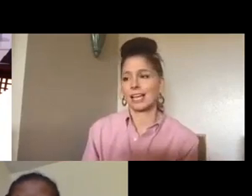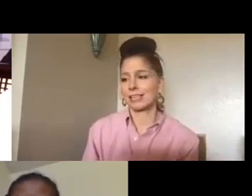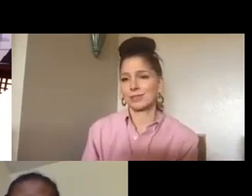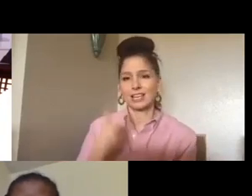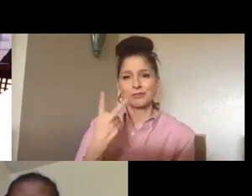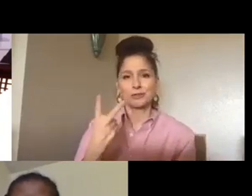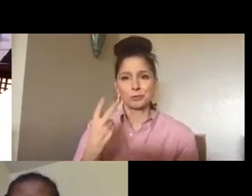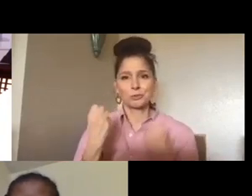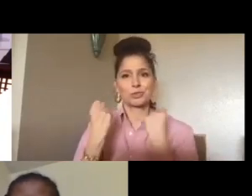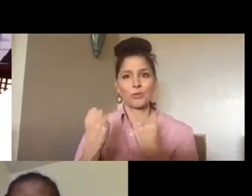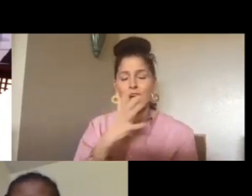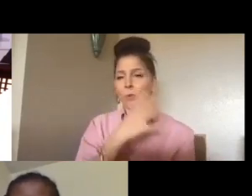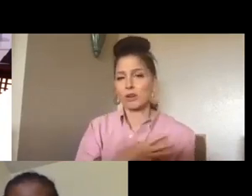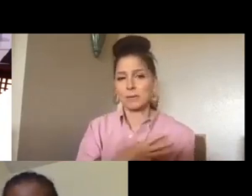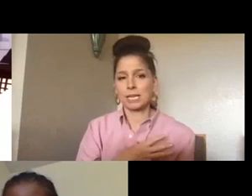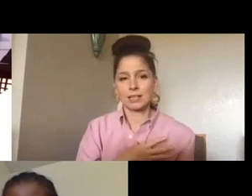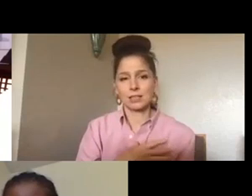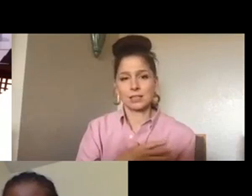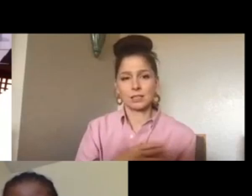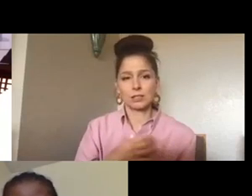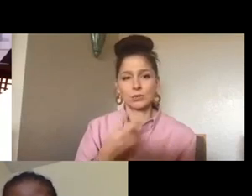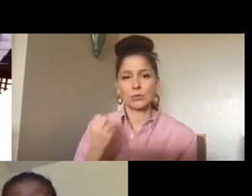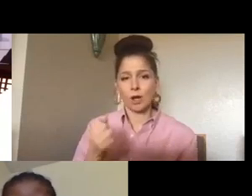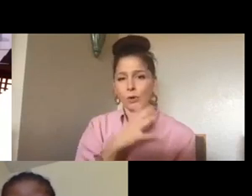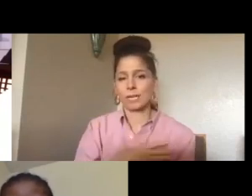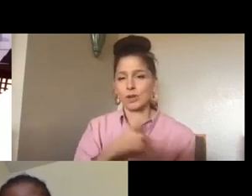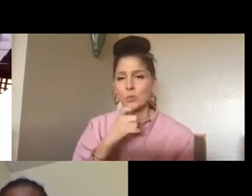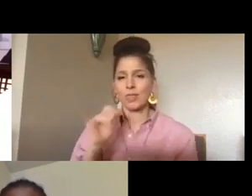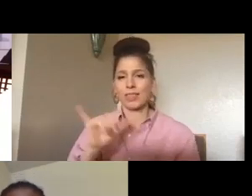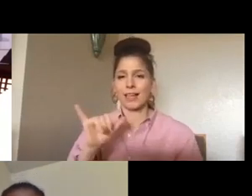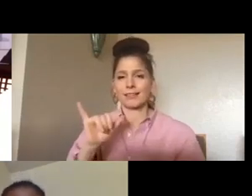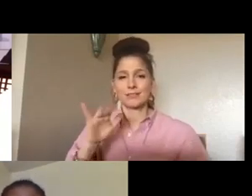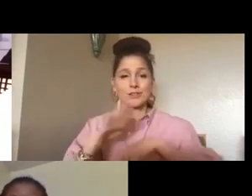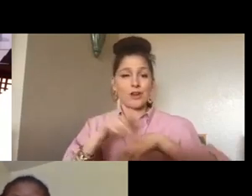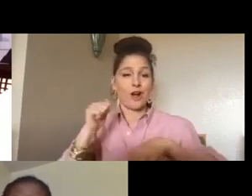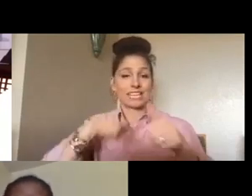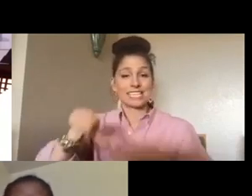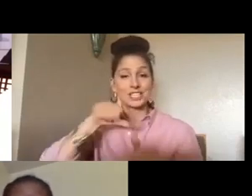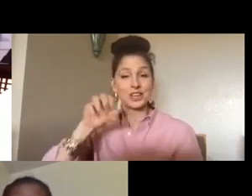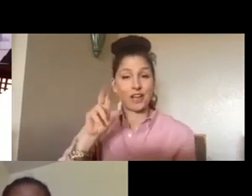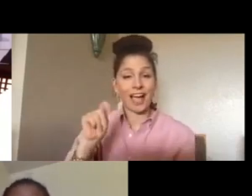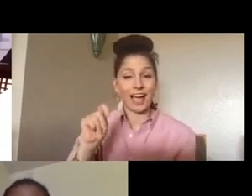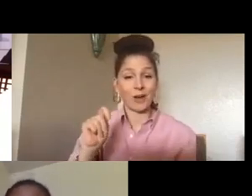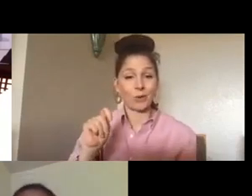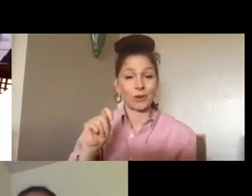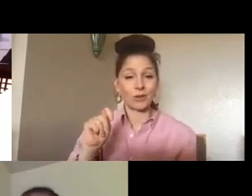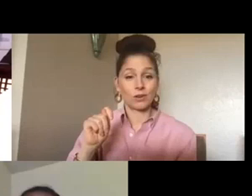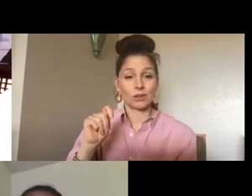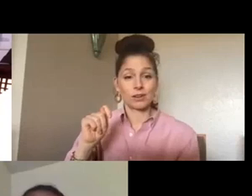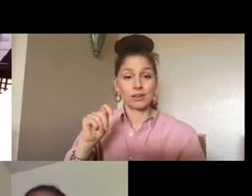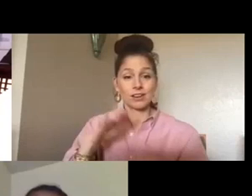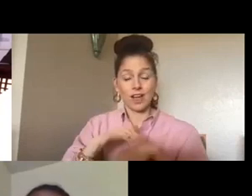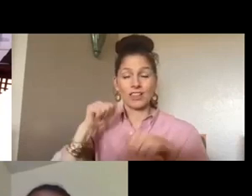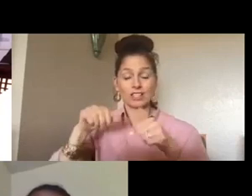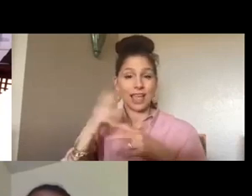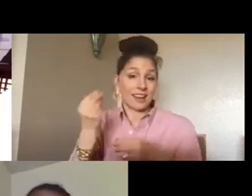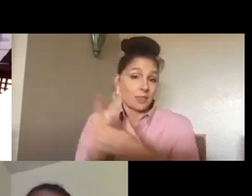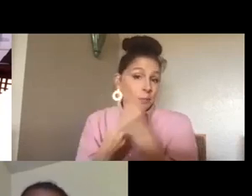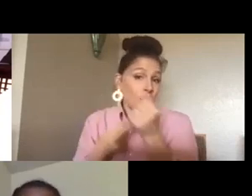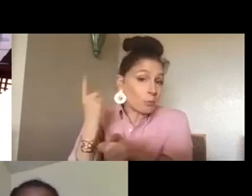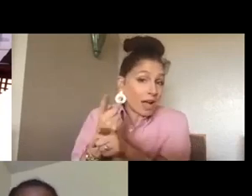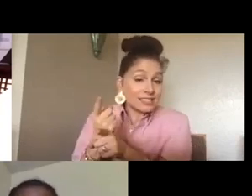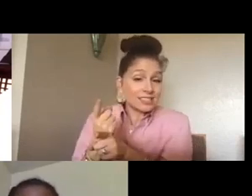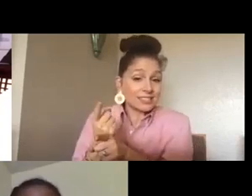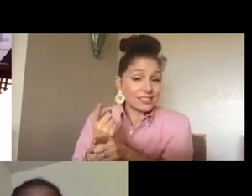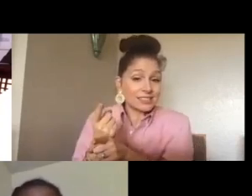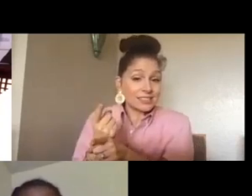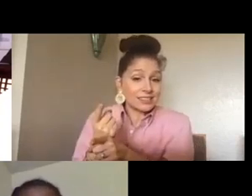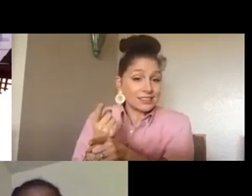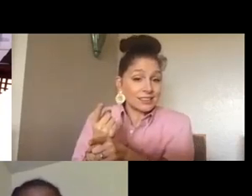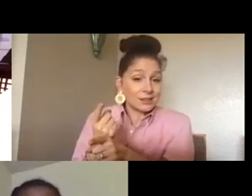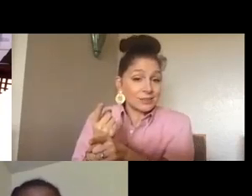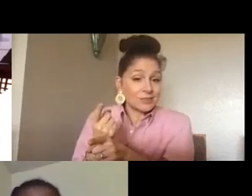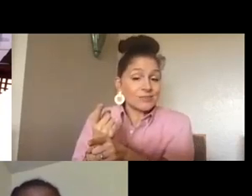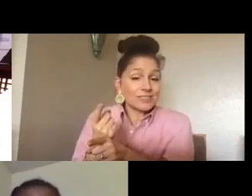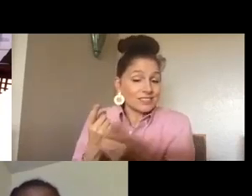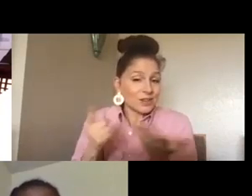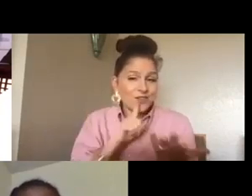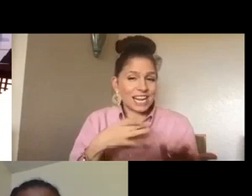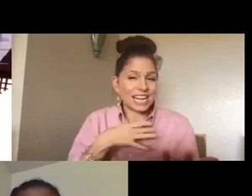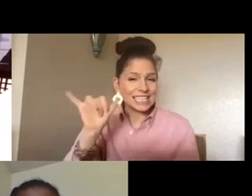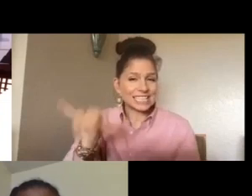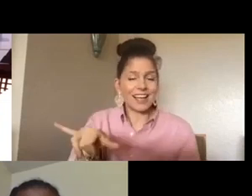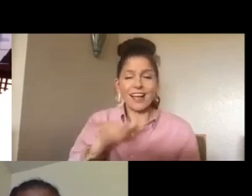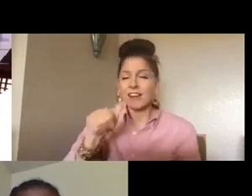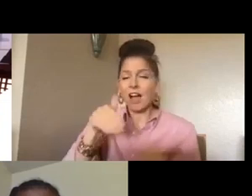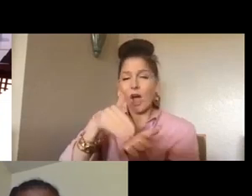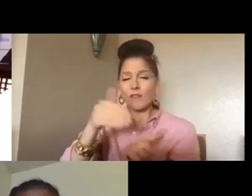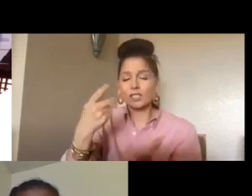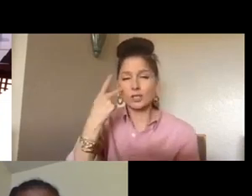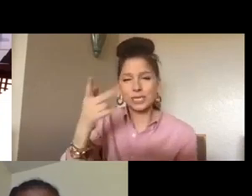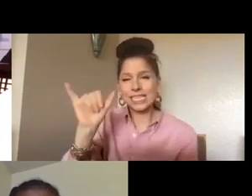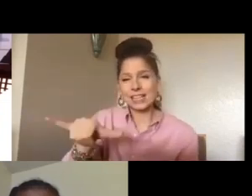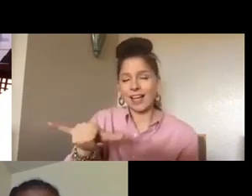and with two strong women who call each other out, and they're both right, and I like that. You don't